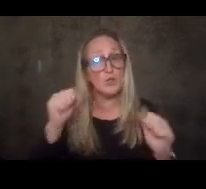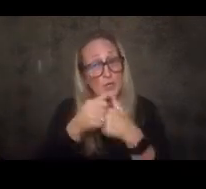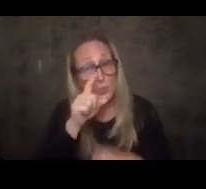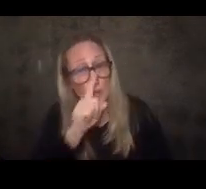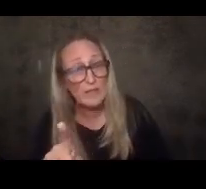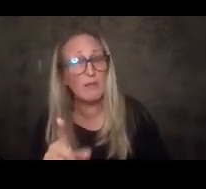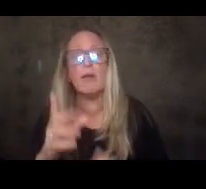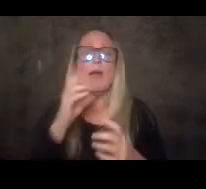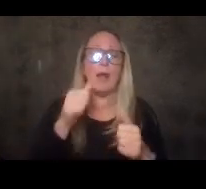opportunity is large.